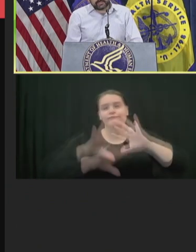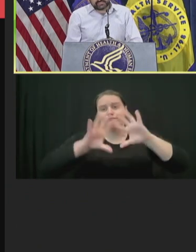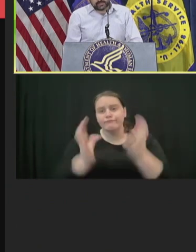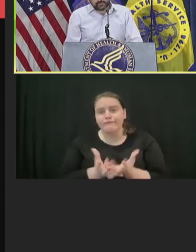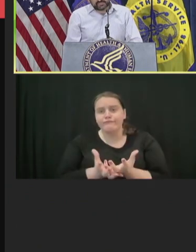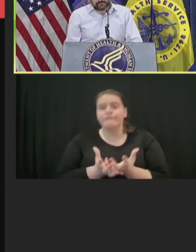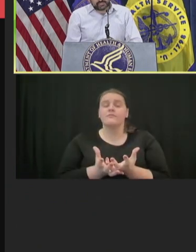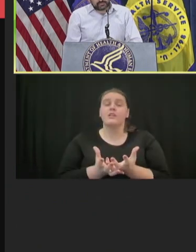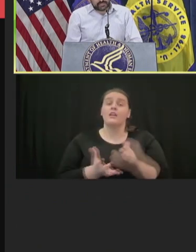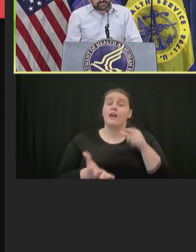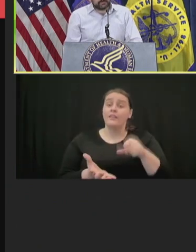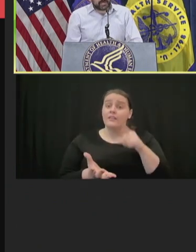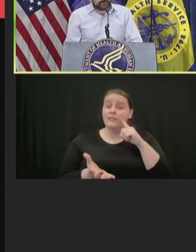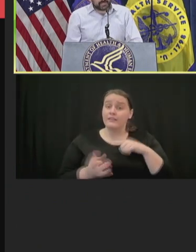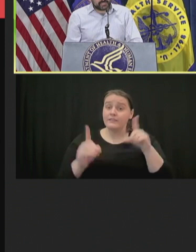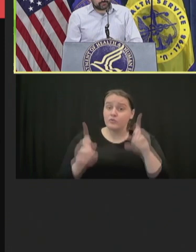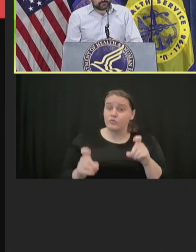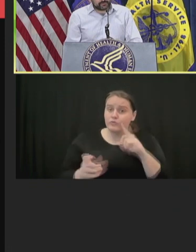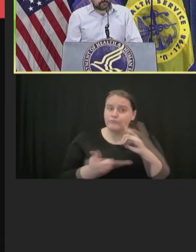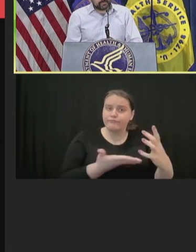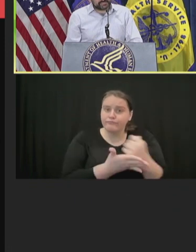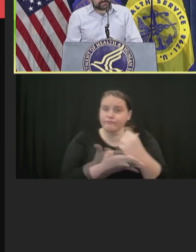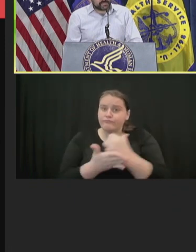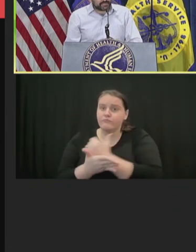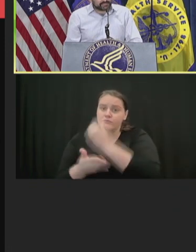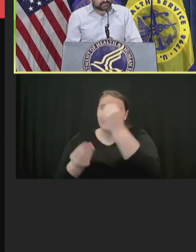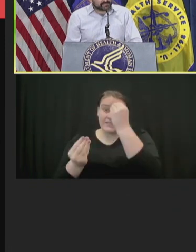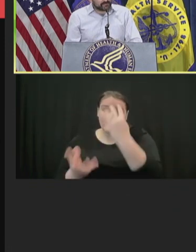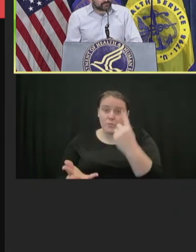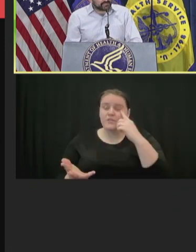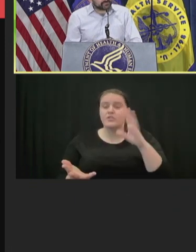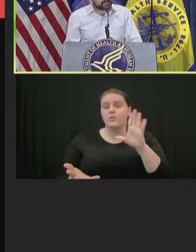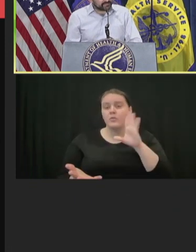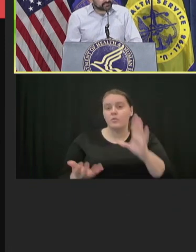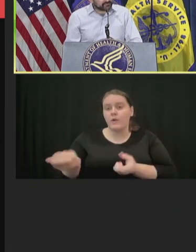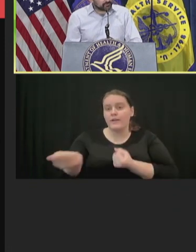samples that we collect and biobank will fuel basic science discovery and translational work